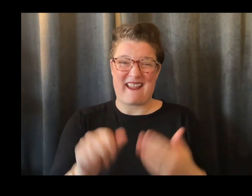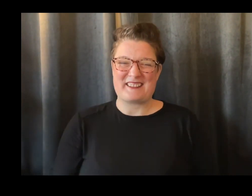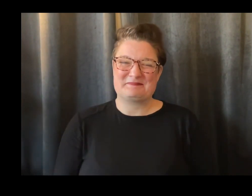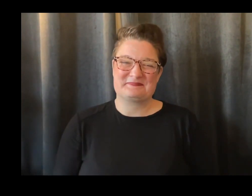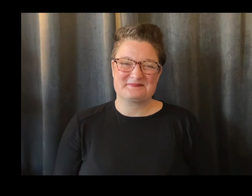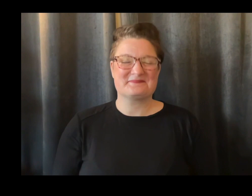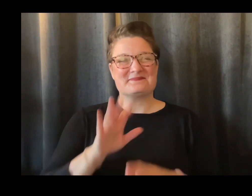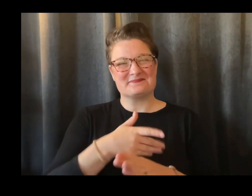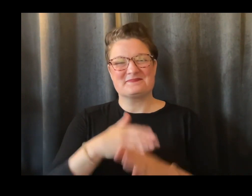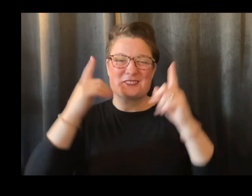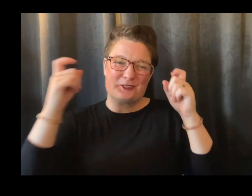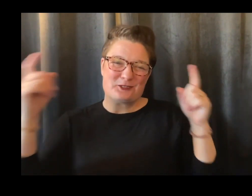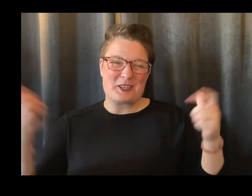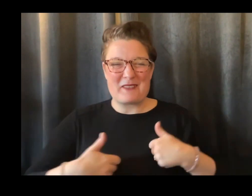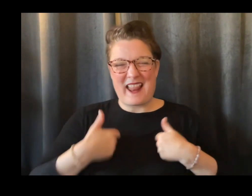Dreaming the World to Come.